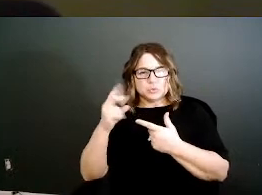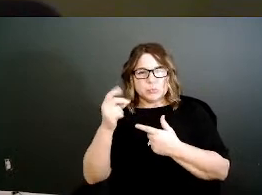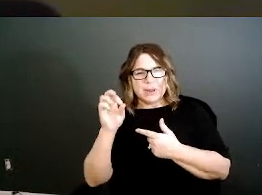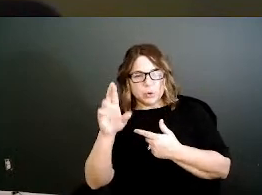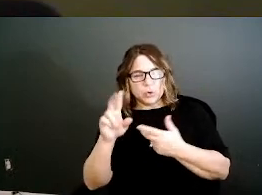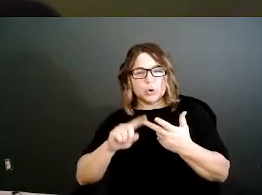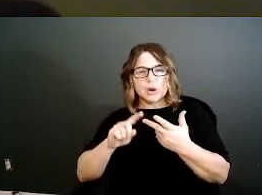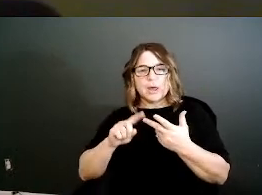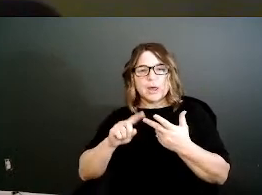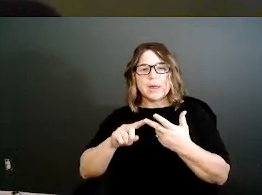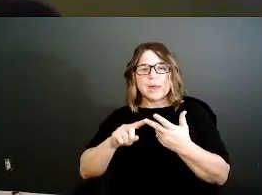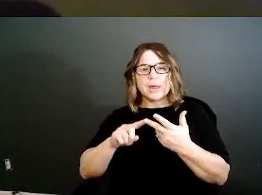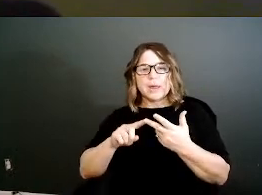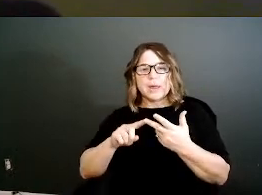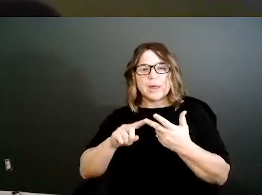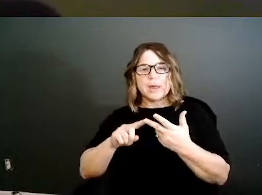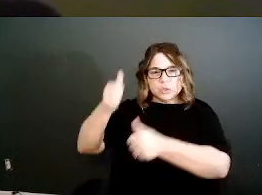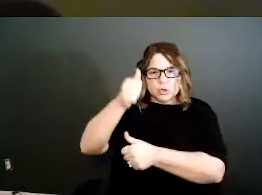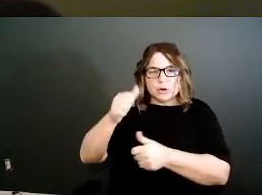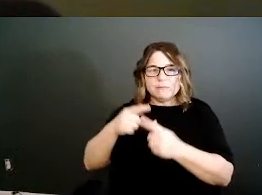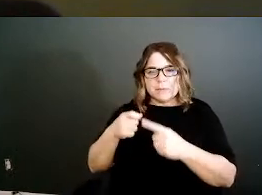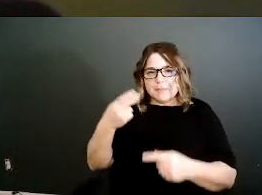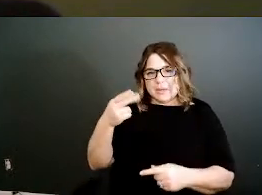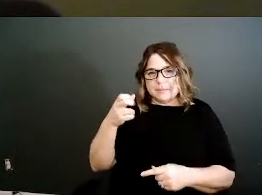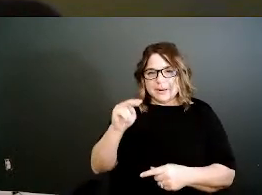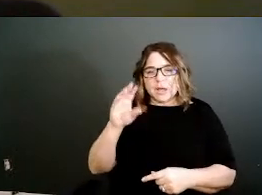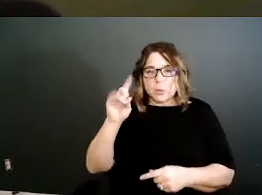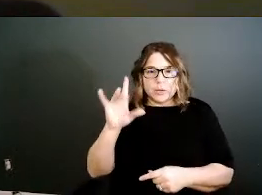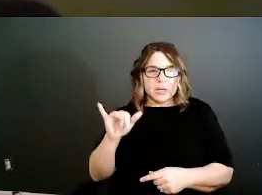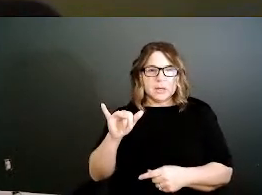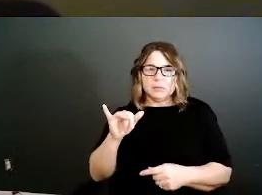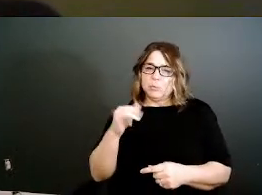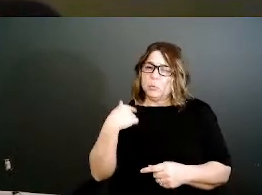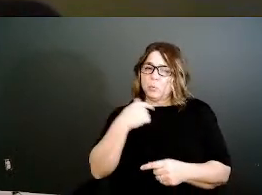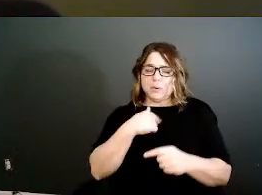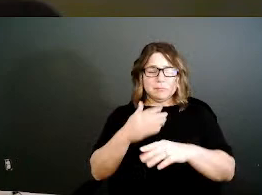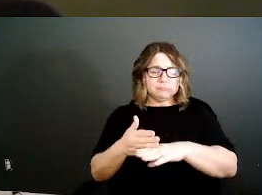HOMELESSNESS AND, AS I NOTED IN THAT MEETING, ACTUALLY THIS MORNING, WE HAVE SO LONG TO GO BEFORE I THINK WE